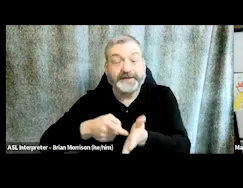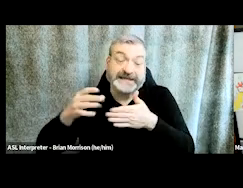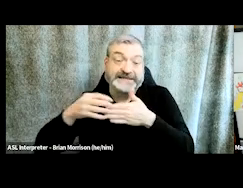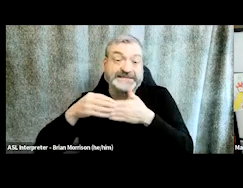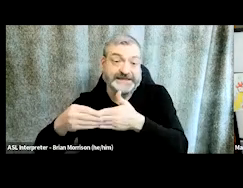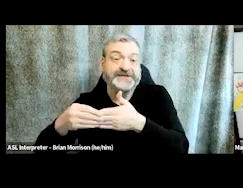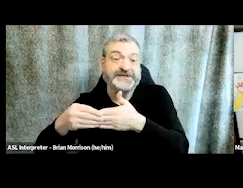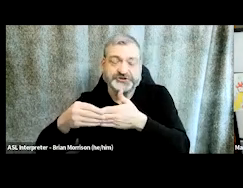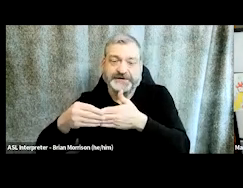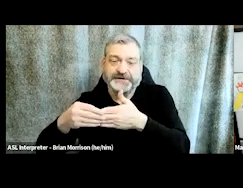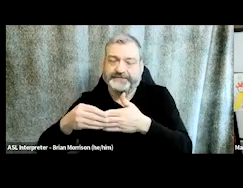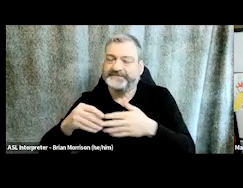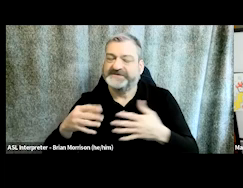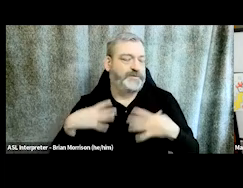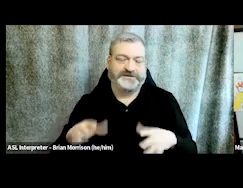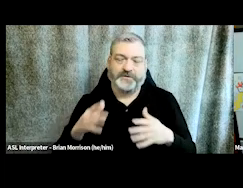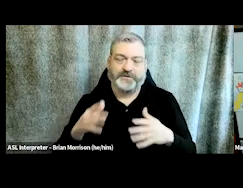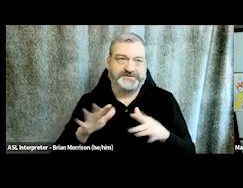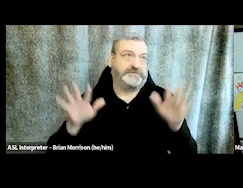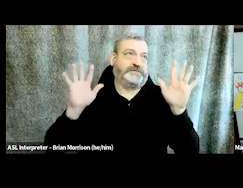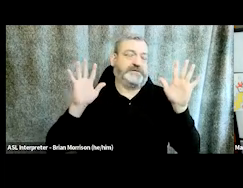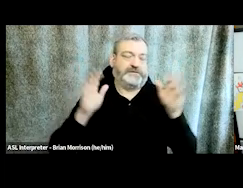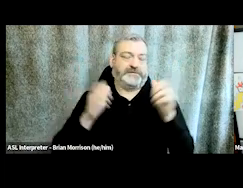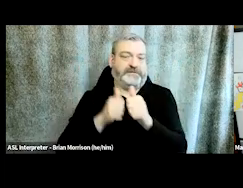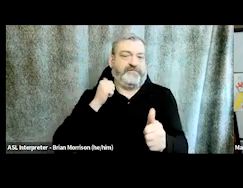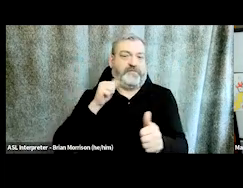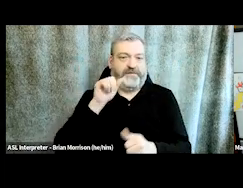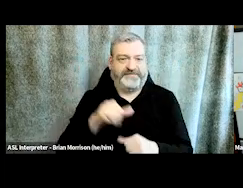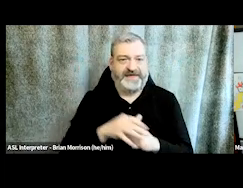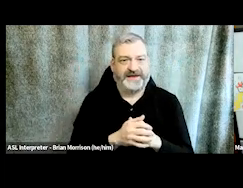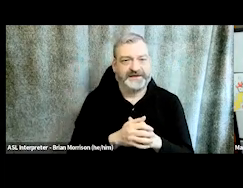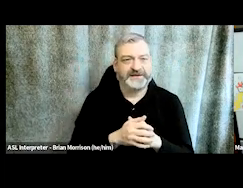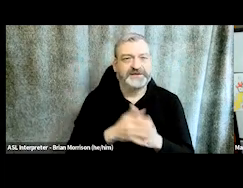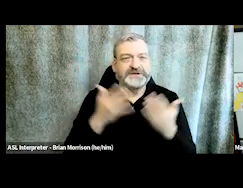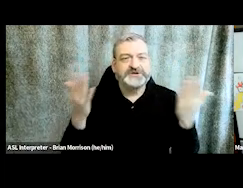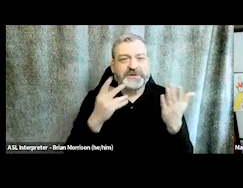Now, on the screen here, you'll see a version of the intertwined slopes of compliance and reactive